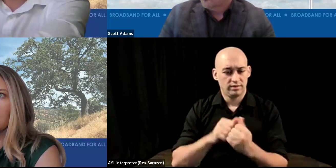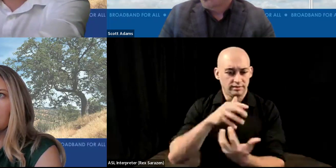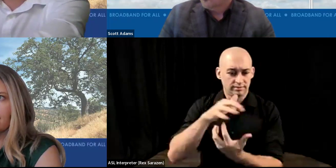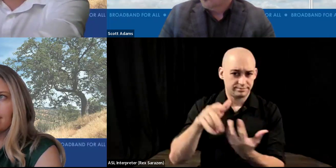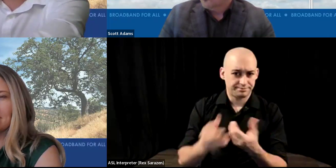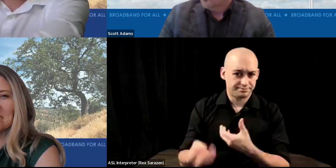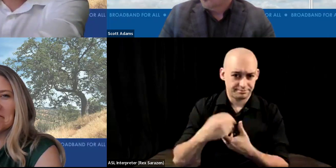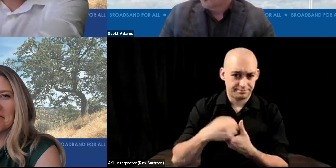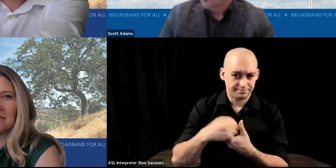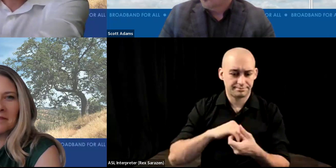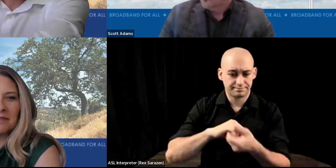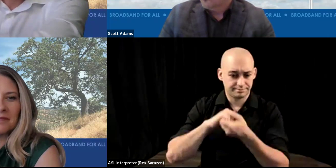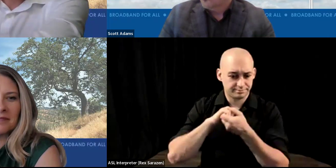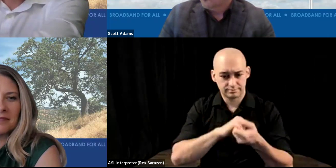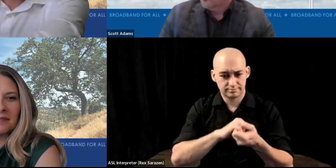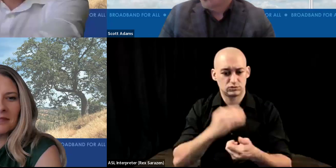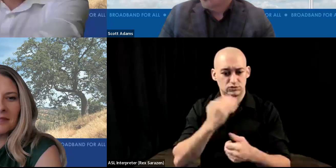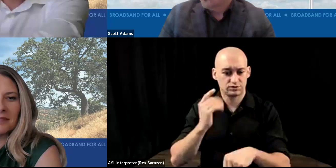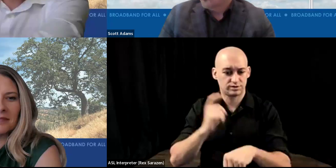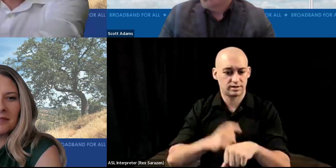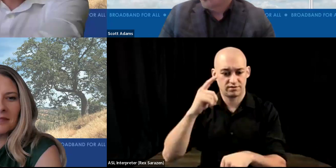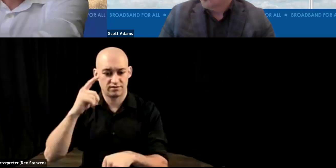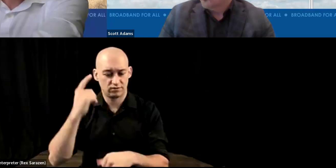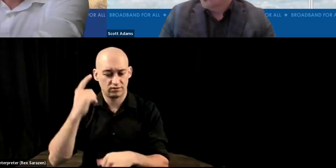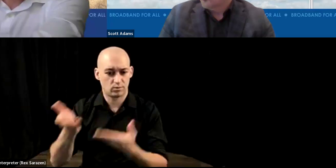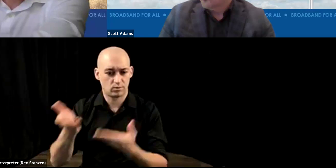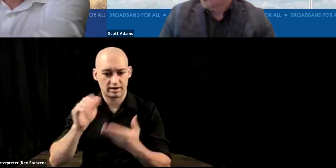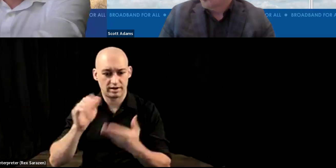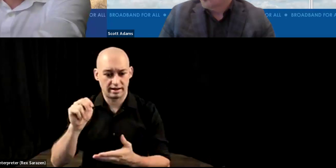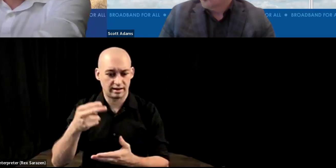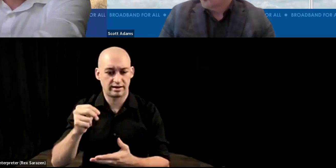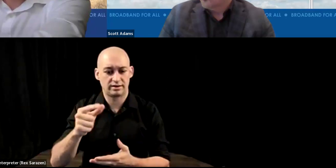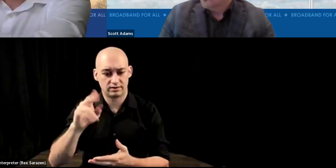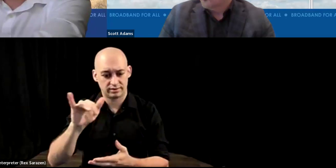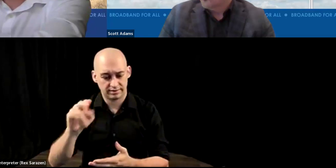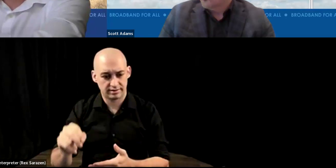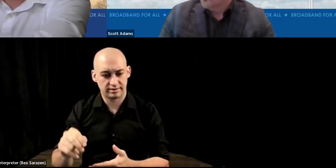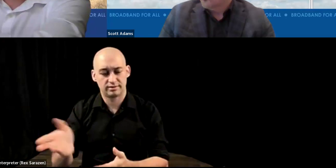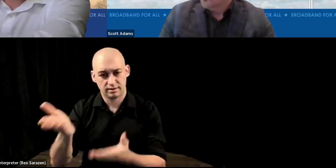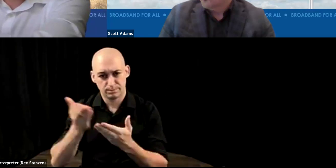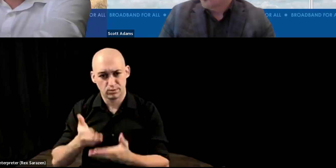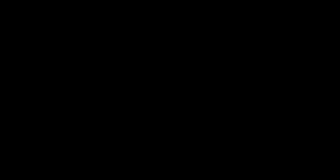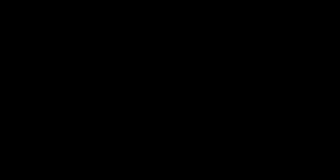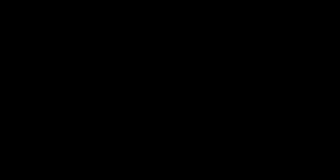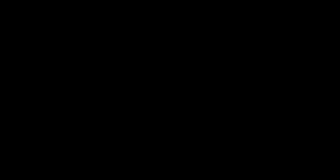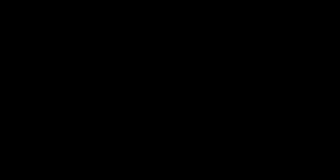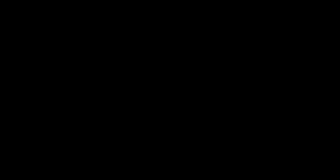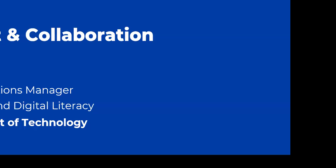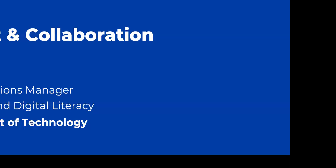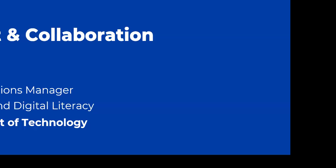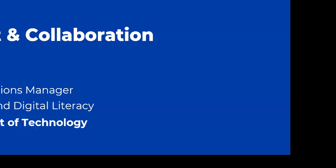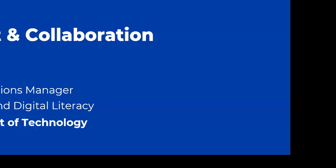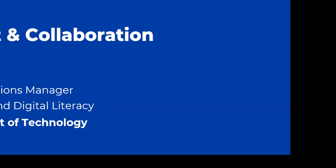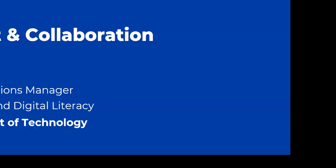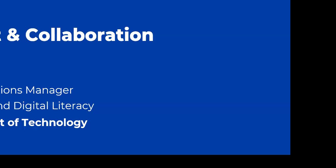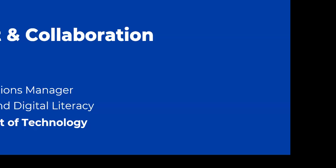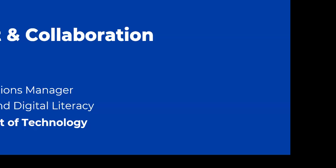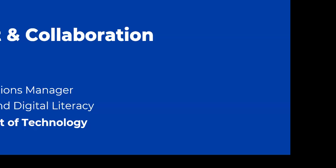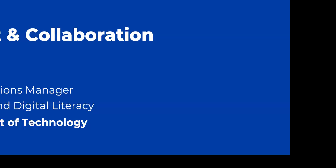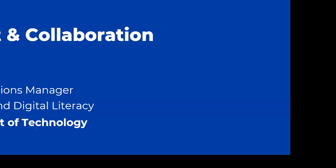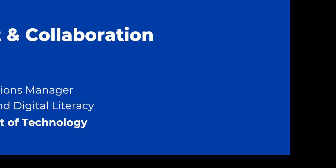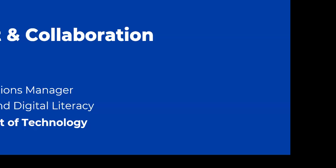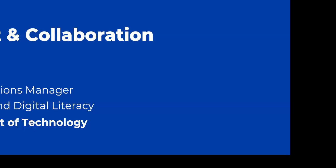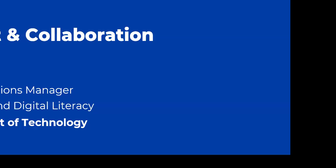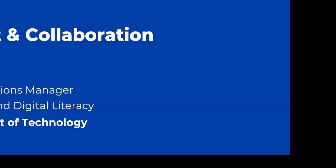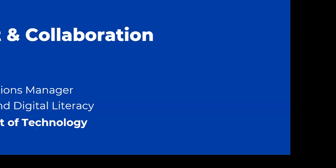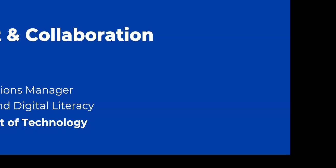So it would be a good time to bring Anh Nguyen and bring the PowerPoint back up and have Anh present.